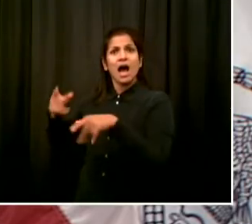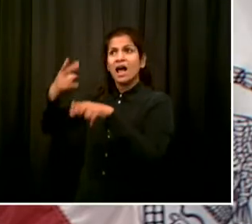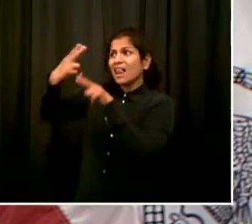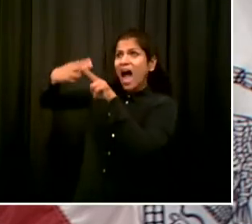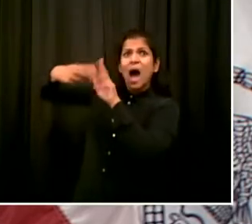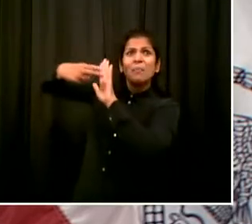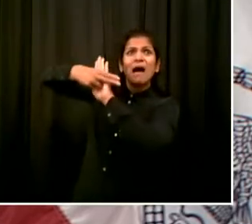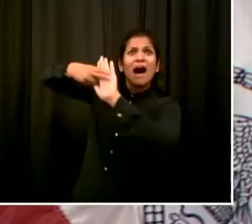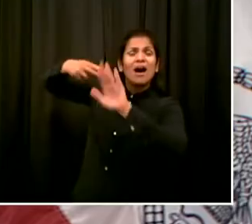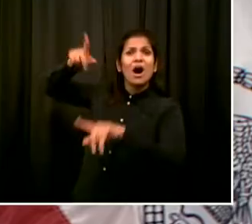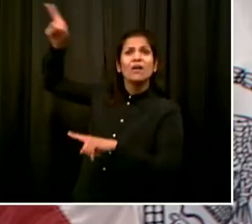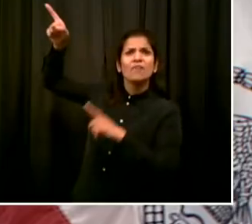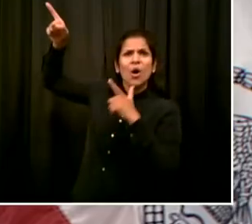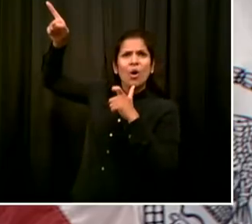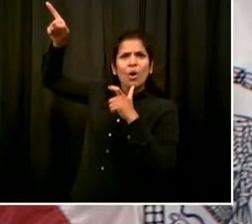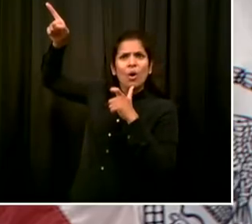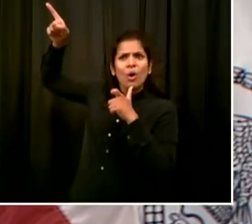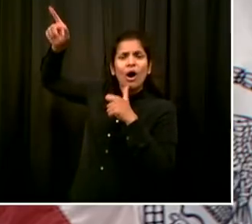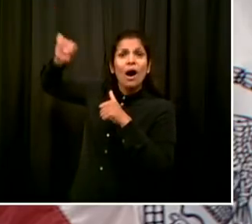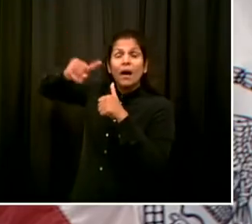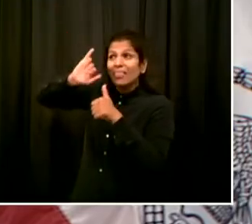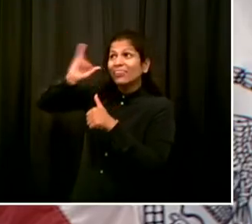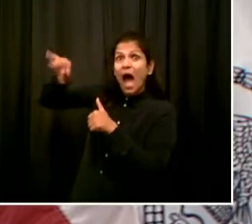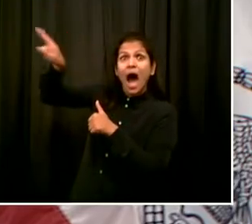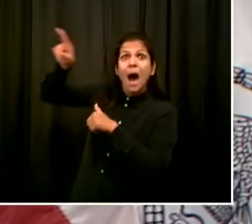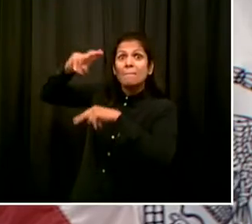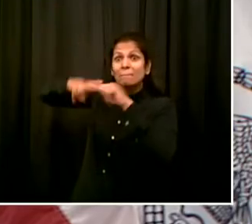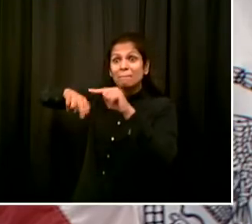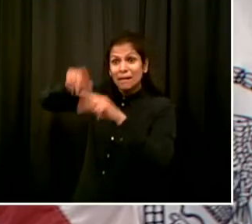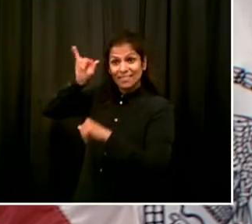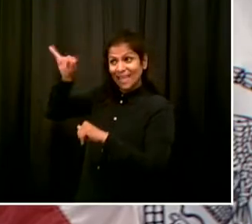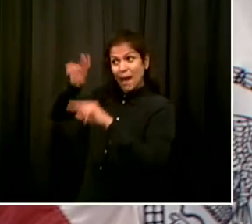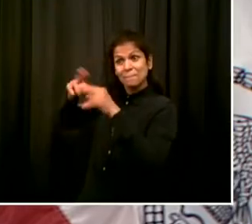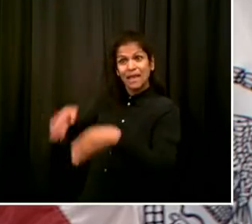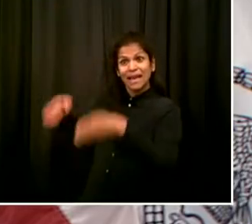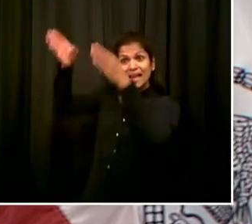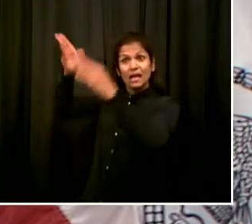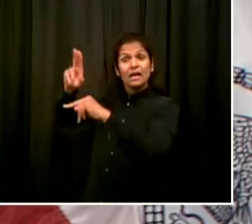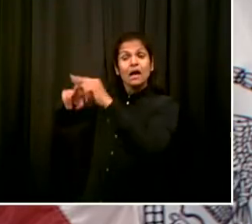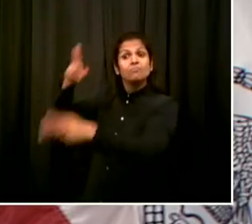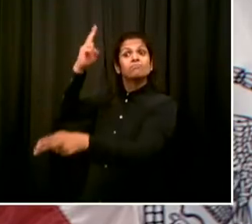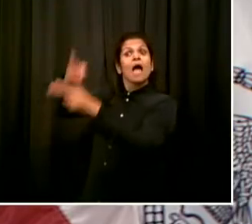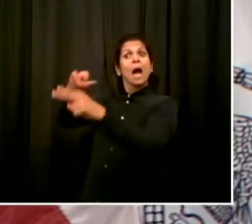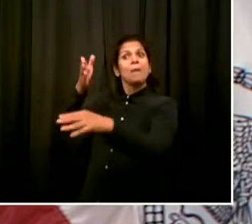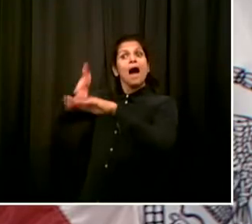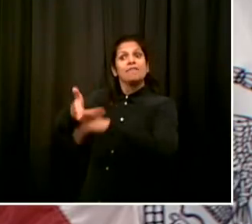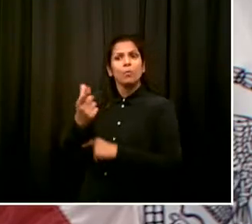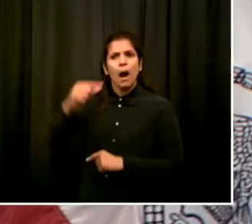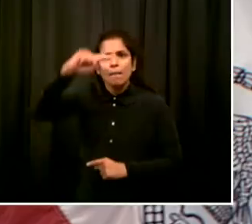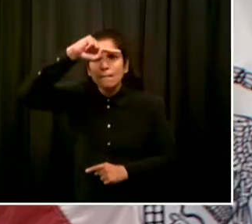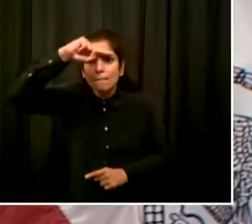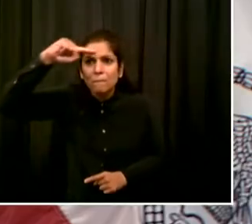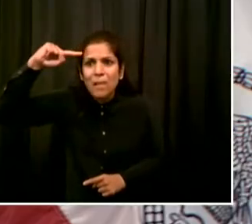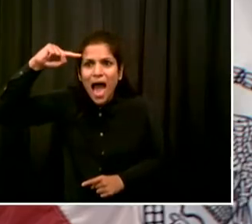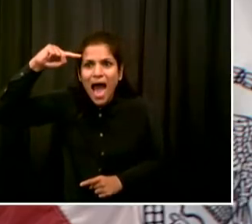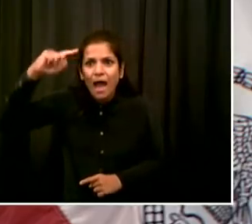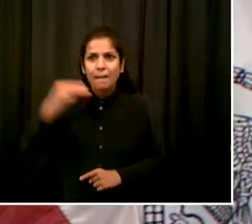VIONCLEE. LOOK, WE WILL CONTINUE TO RESPECT PEACEFUL PROTEST BUT WE ALSO HAVE TO KEEP THE CITY MOVG INAND RNIUNNG WHICH WE